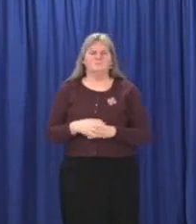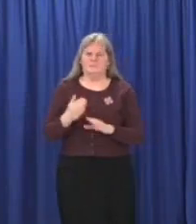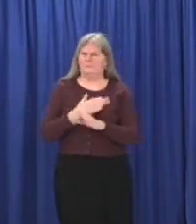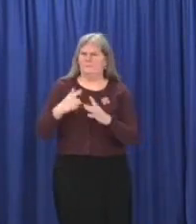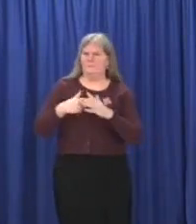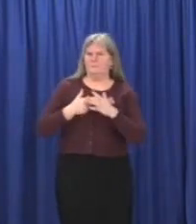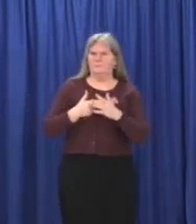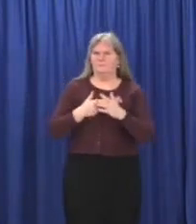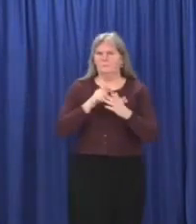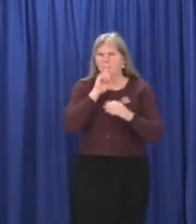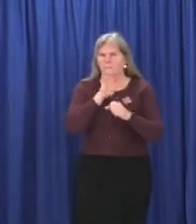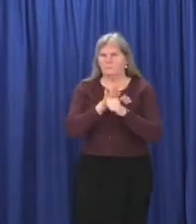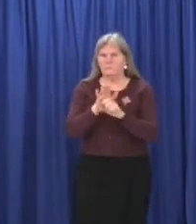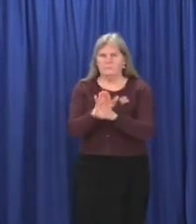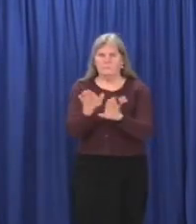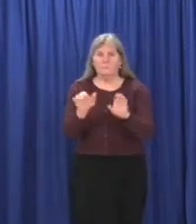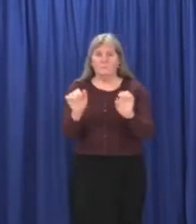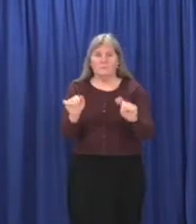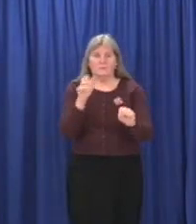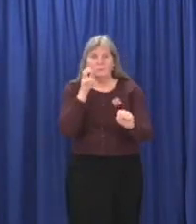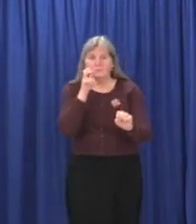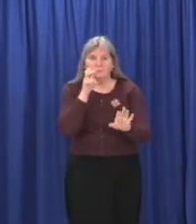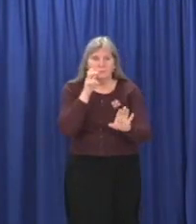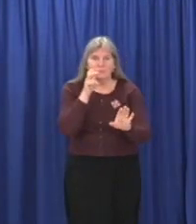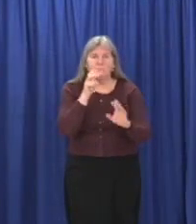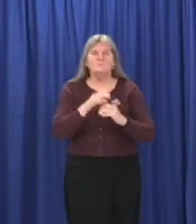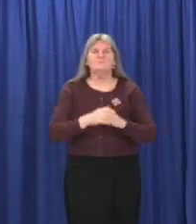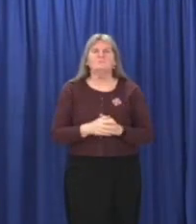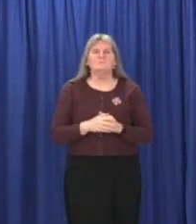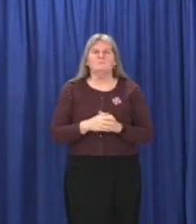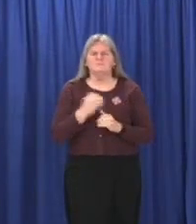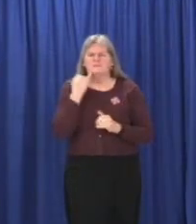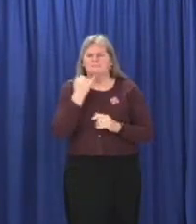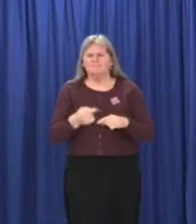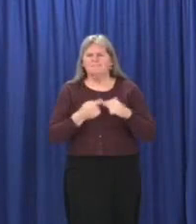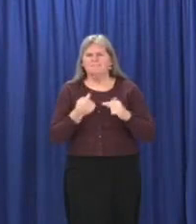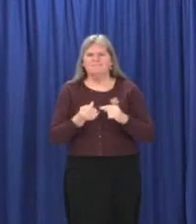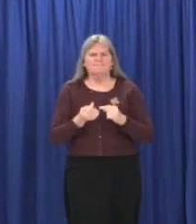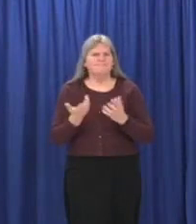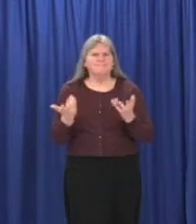speakers, I'd like to verify that everyone can hear us. If any of the reporters are having problems,